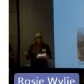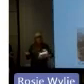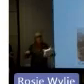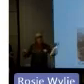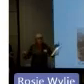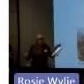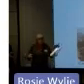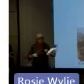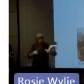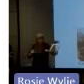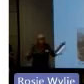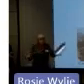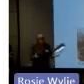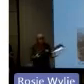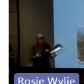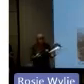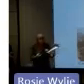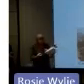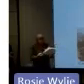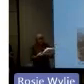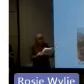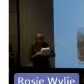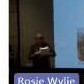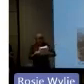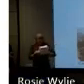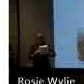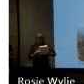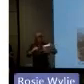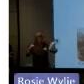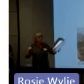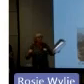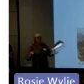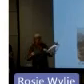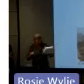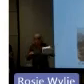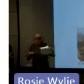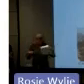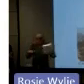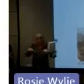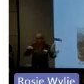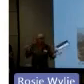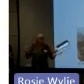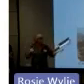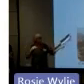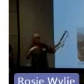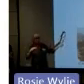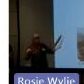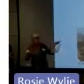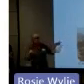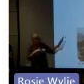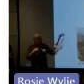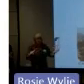would not just see The Superficial um stories or like uh you know the pr industry and everything